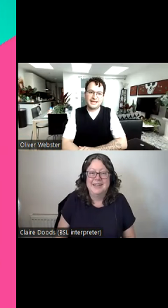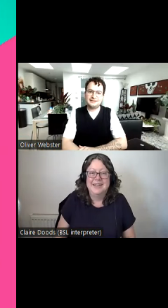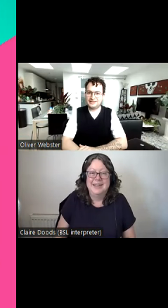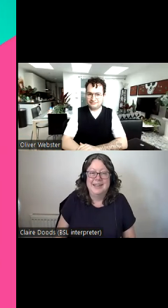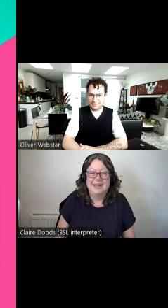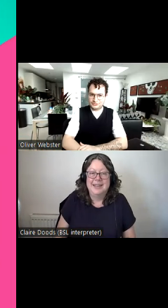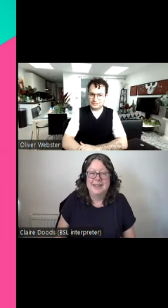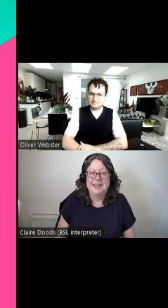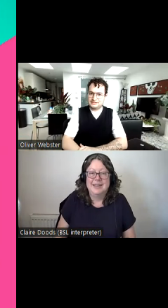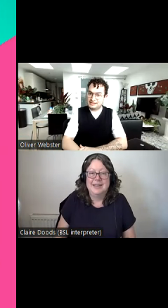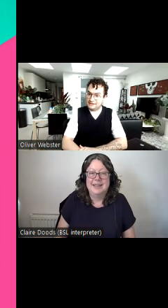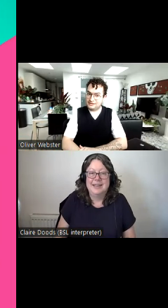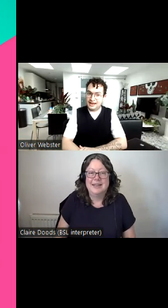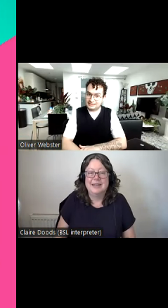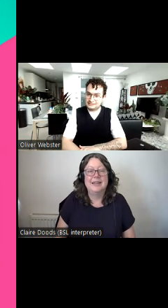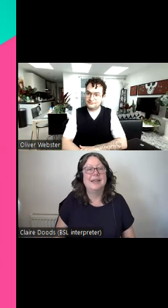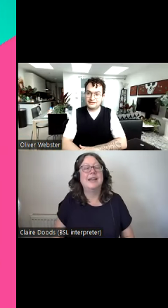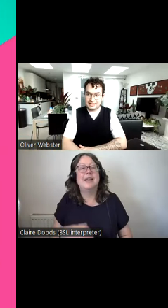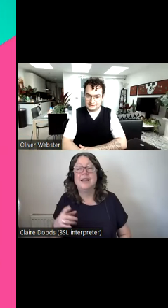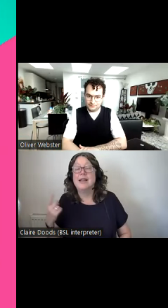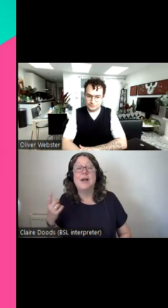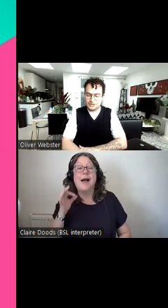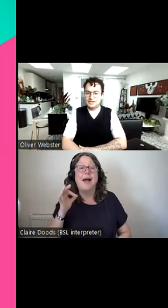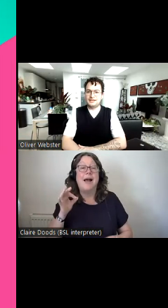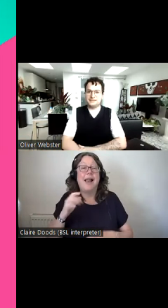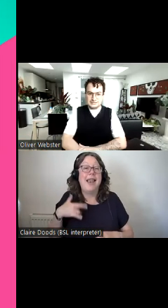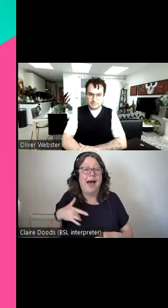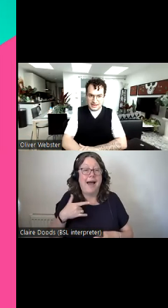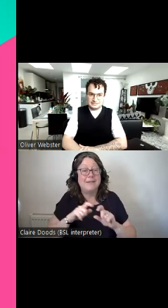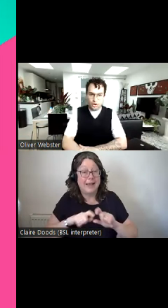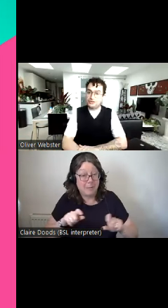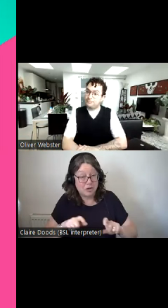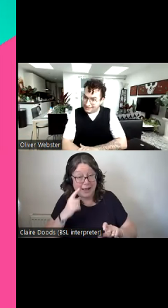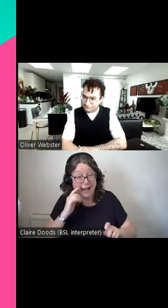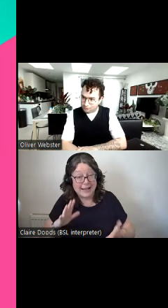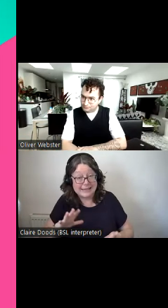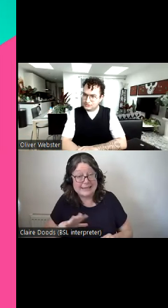Can live captions be saved and accessed later? This depends on the platform.